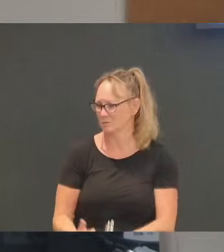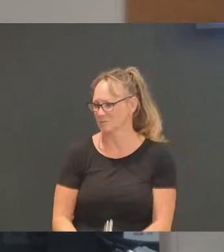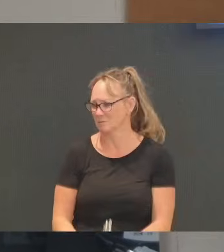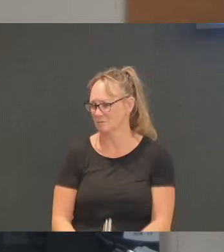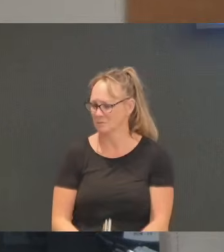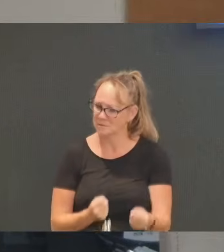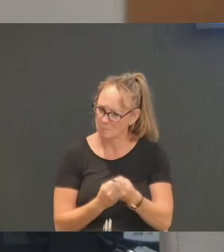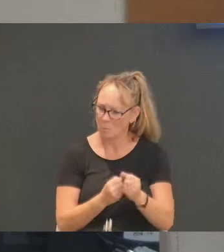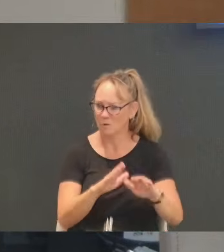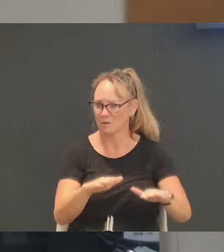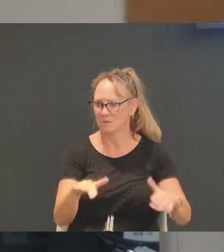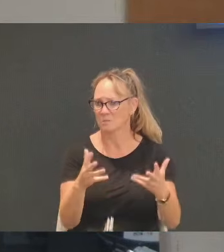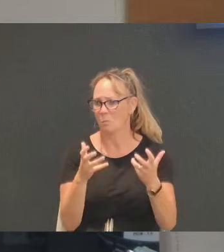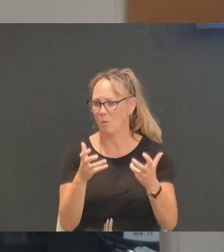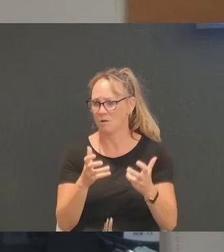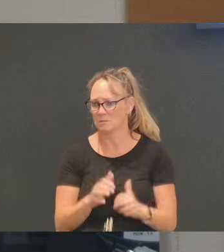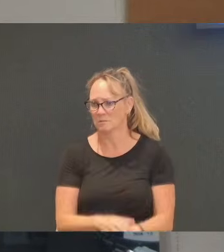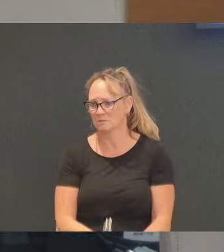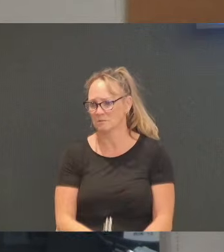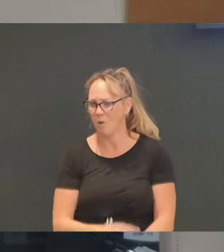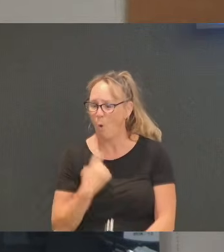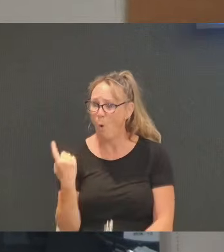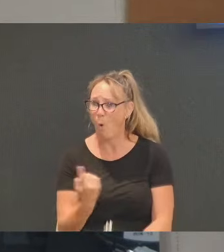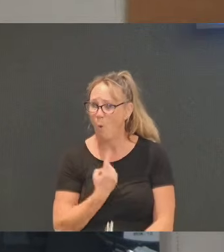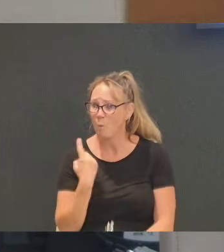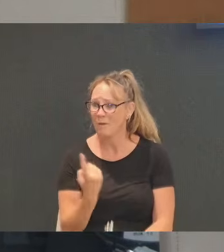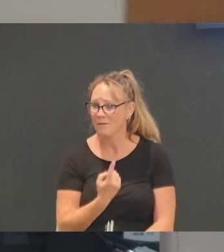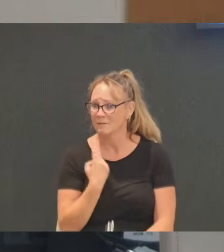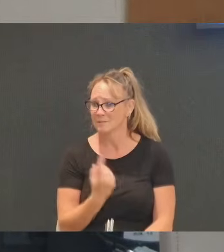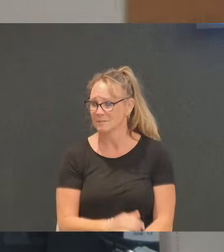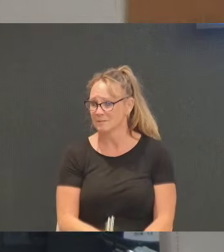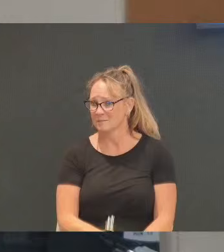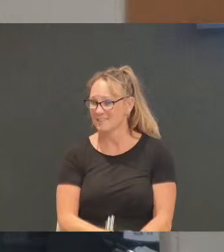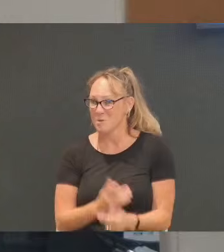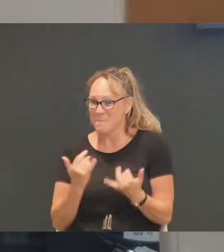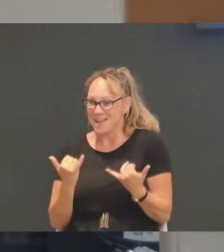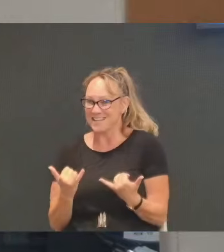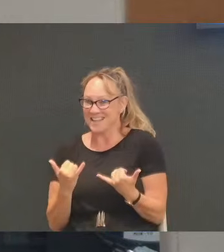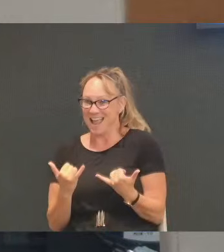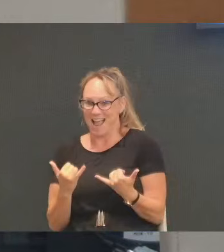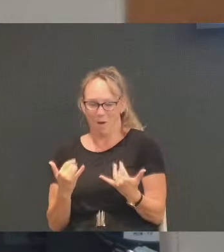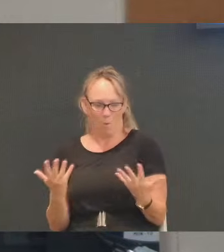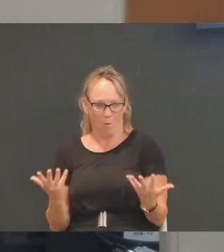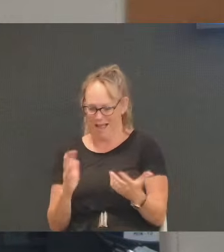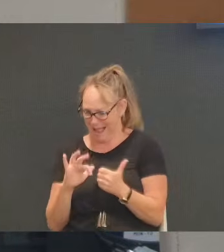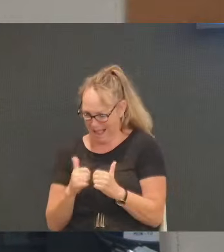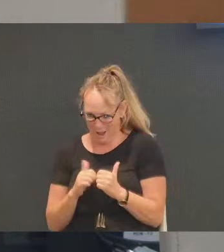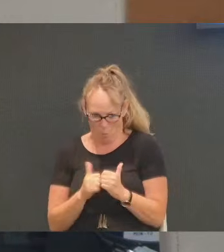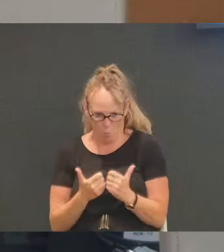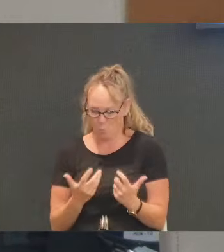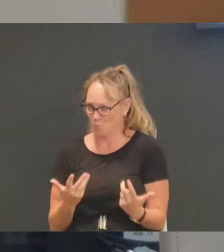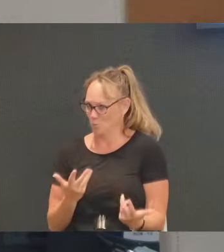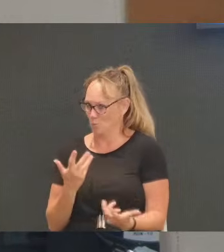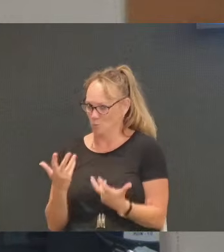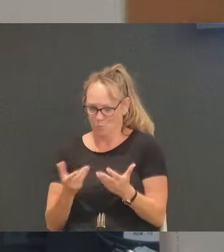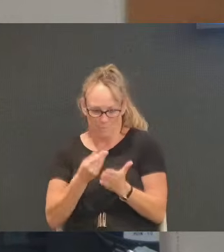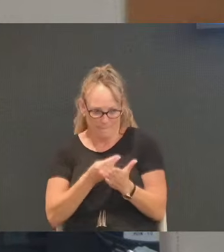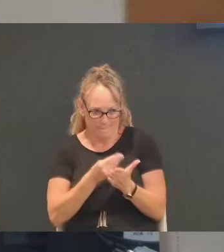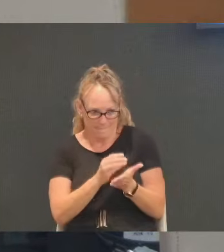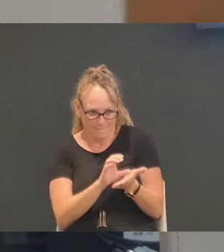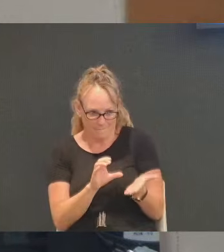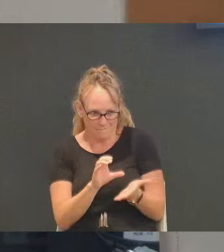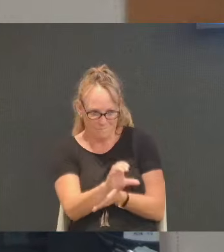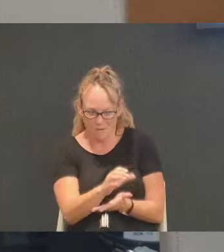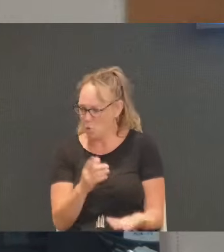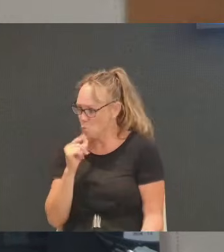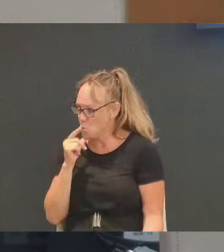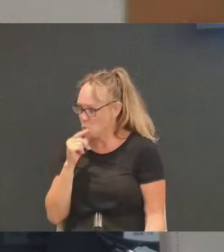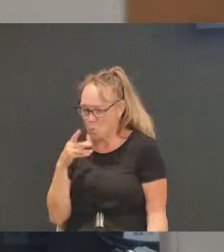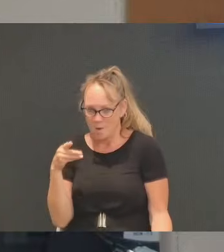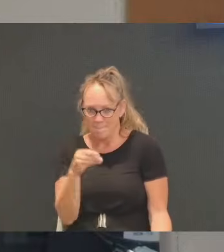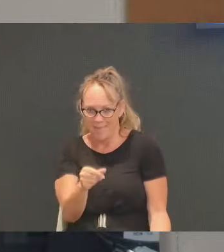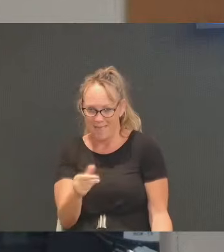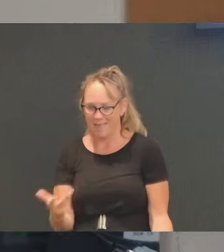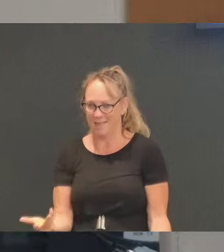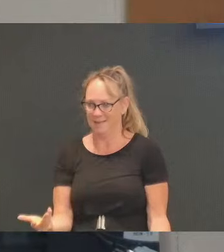them. It's just a matter now for us pin the paper. How do we fund it? Who pays for it? How much can